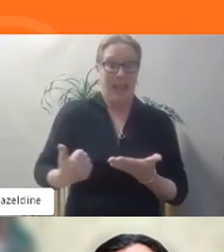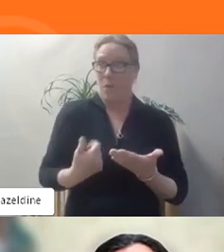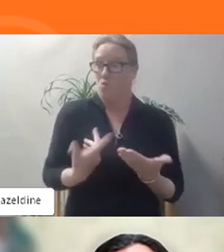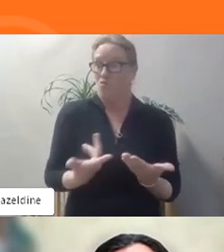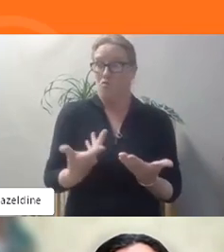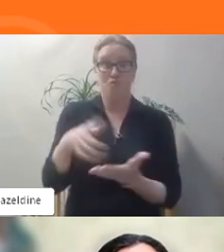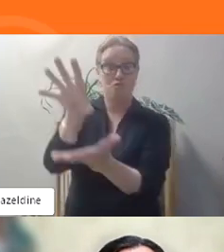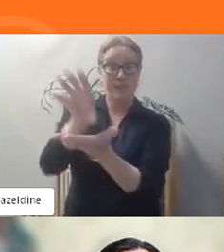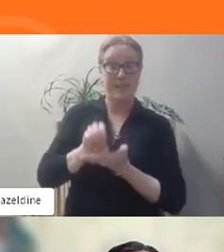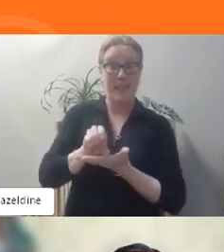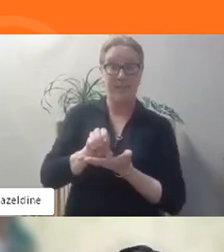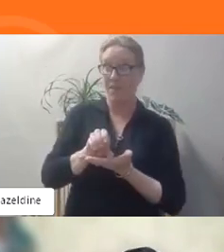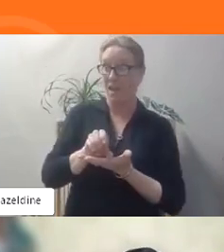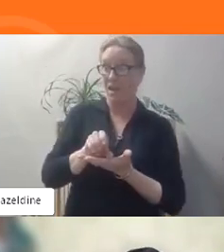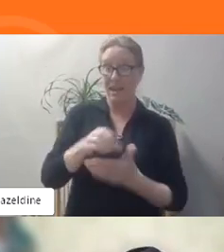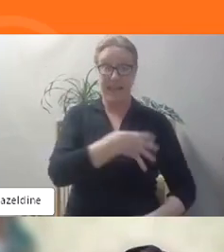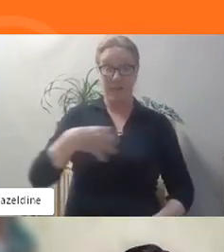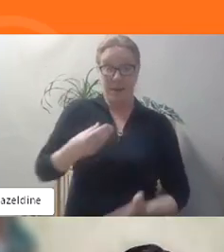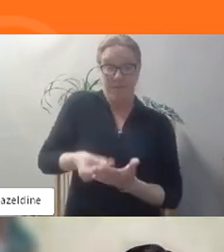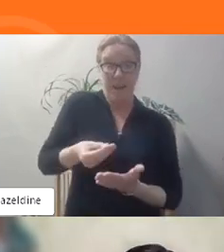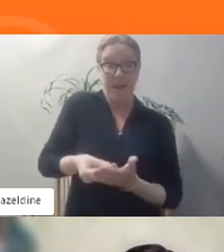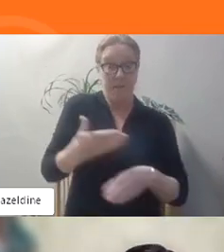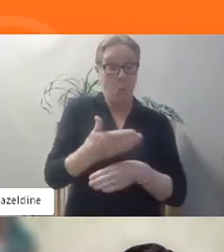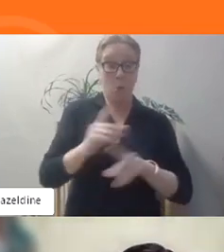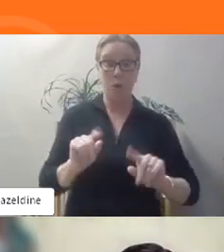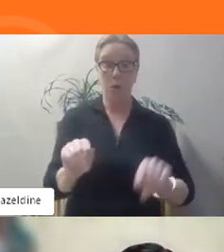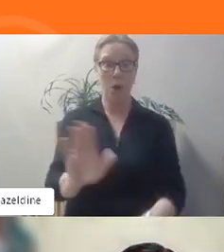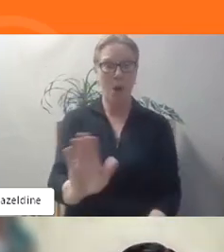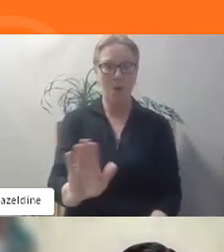funding for the work that we do, yet surprisingly most of the families